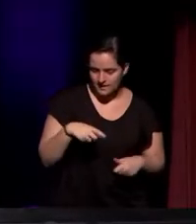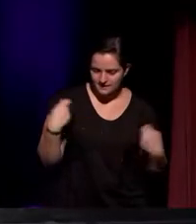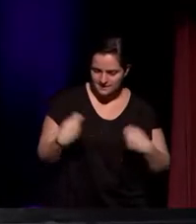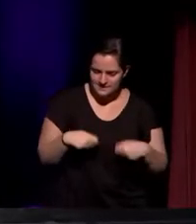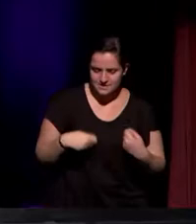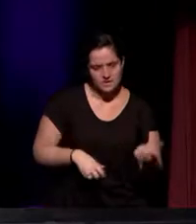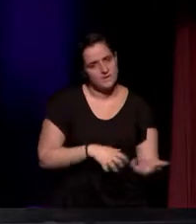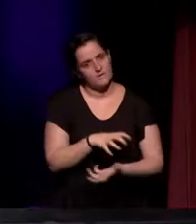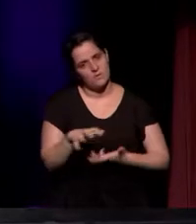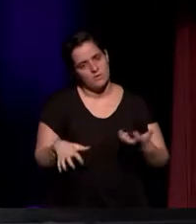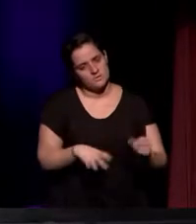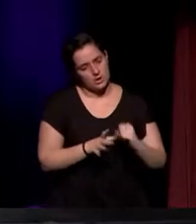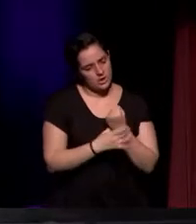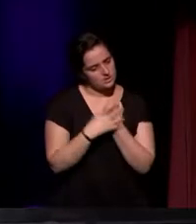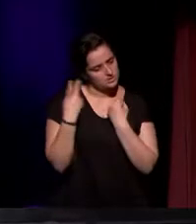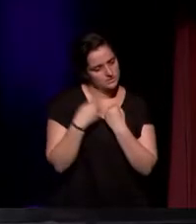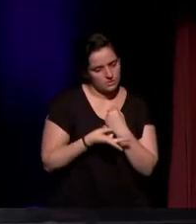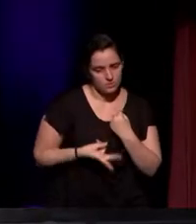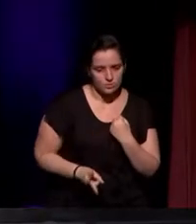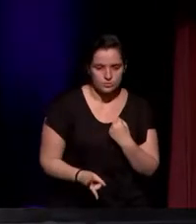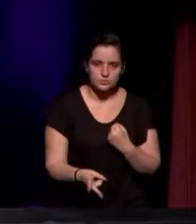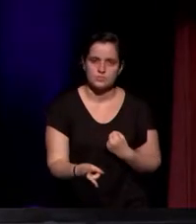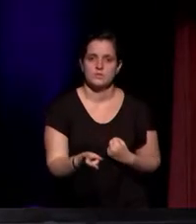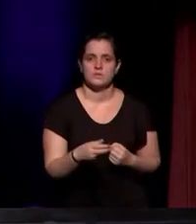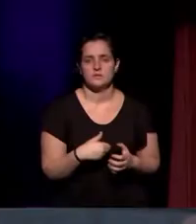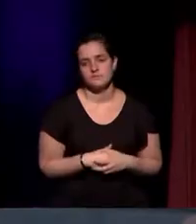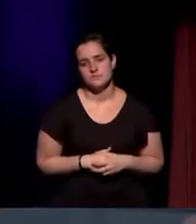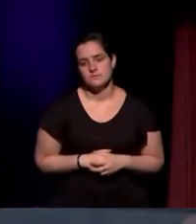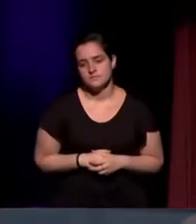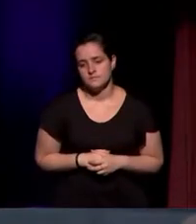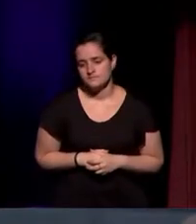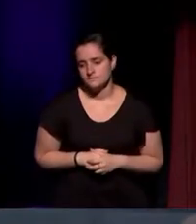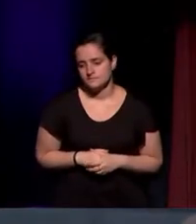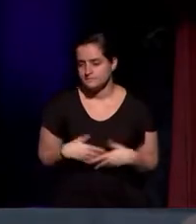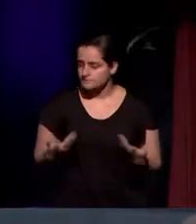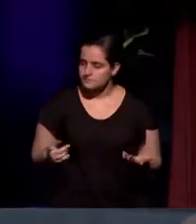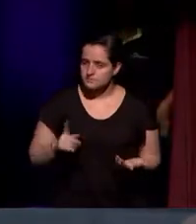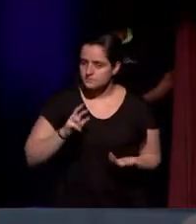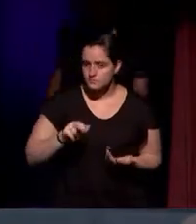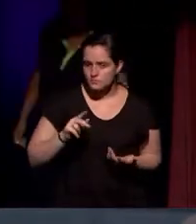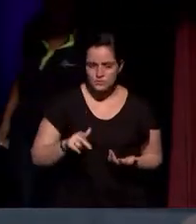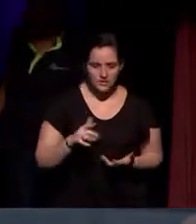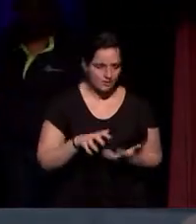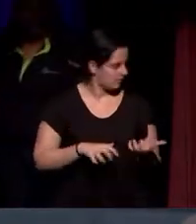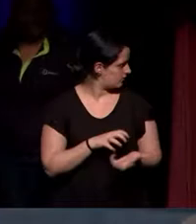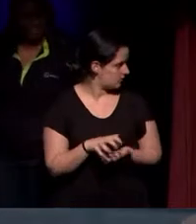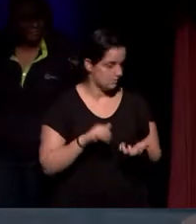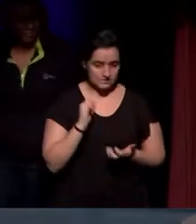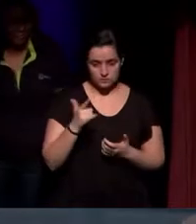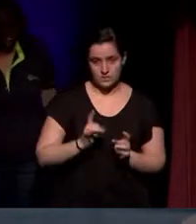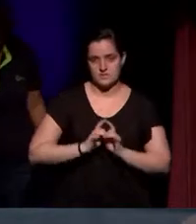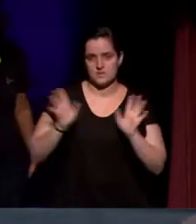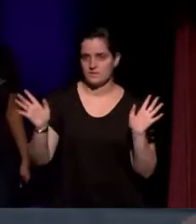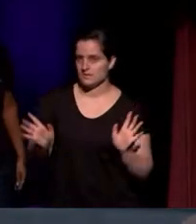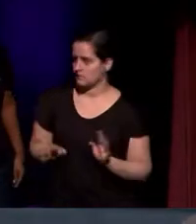guarantee of its continuity, condition of his triumph, that is, there is no revolution without liberation from the woman.